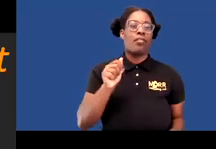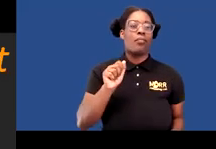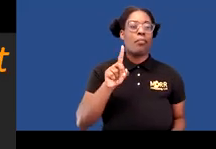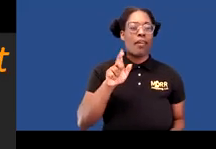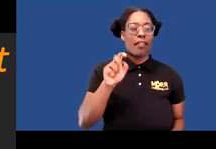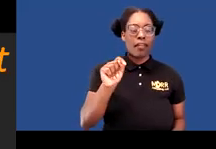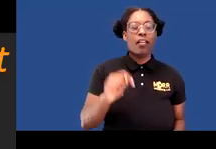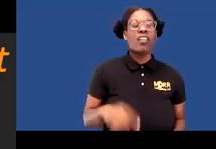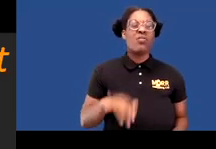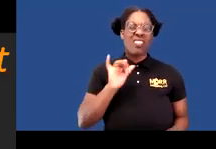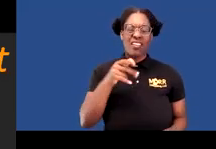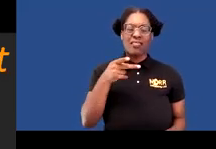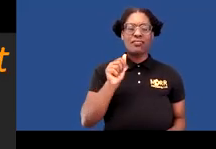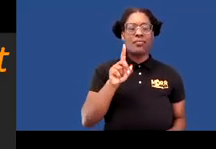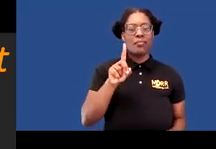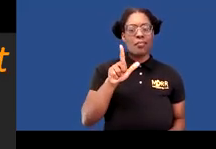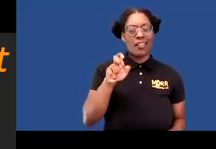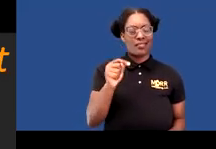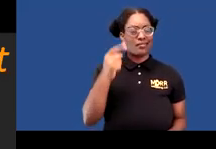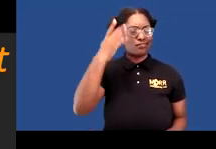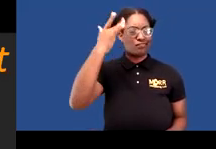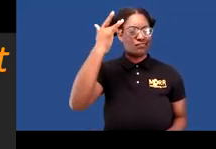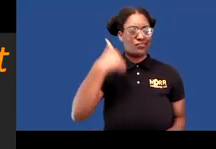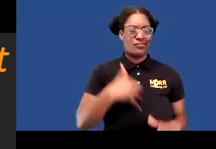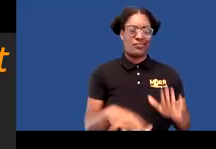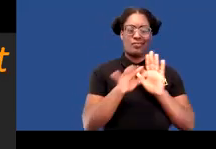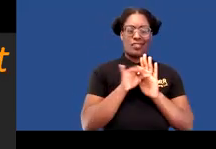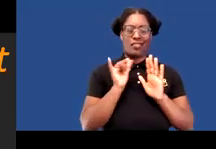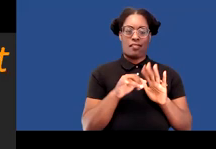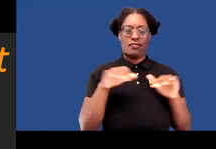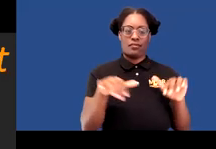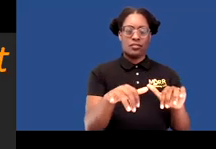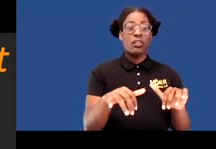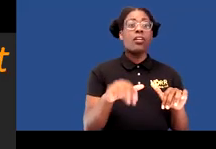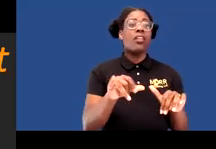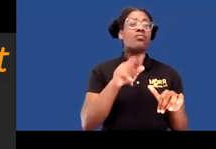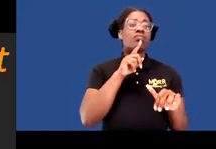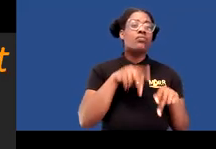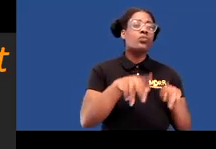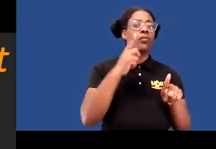is really, in a collaborative way, reflecting on what our values and commitments are